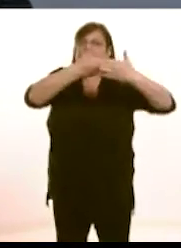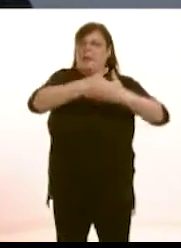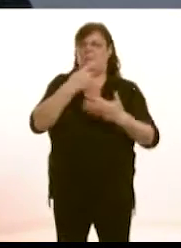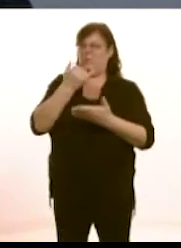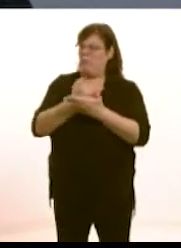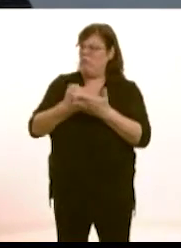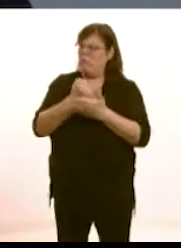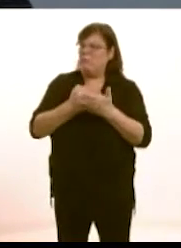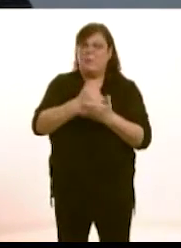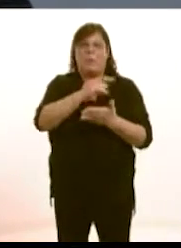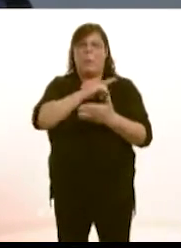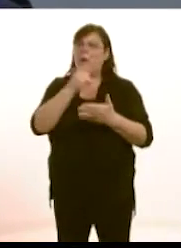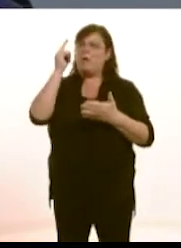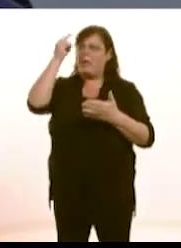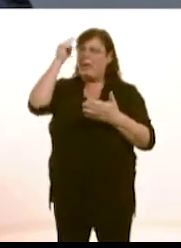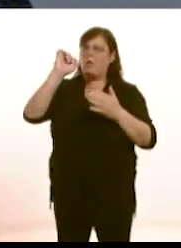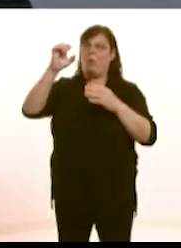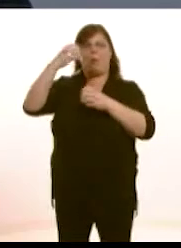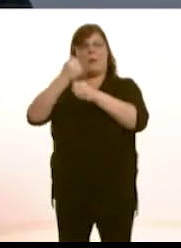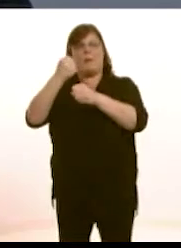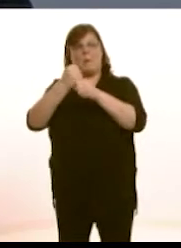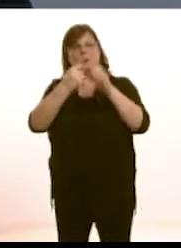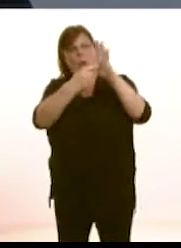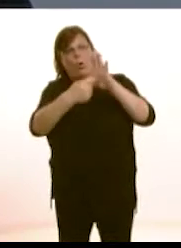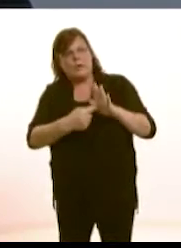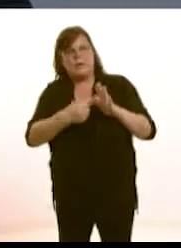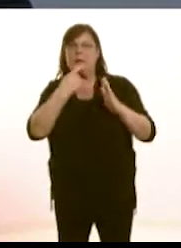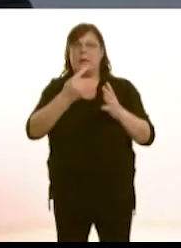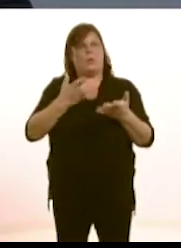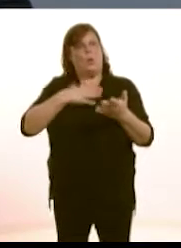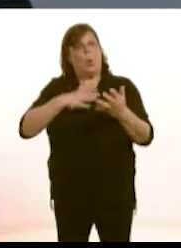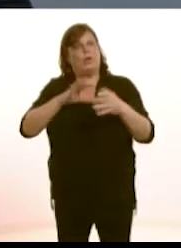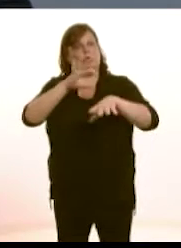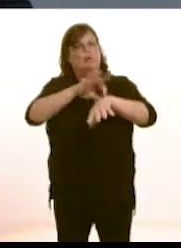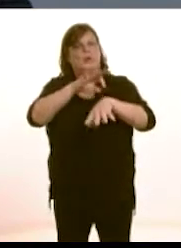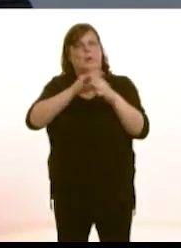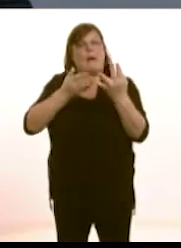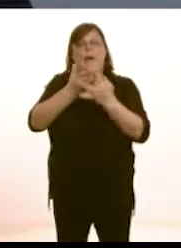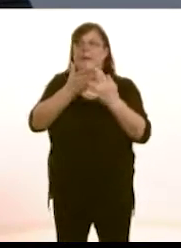considering the priority your Government gave to access to GPs in the last Assembly.